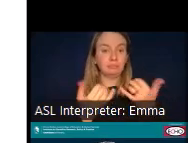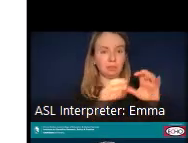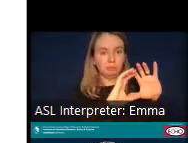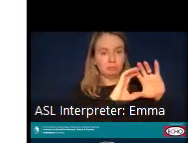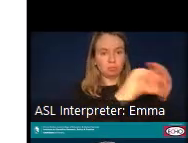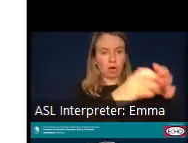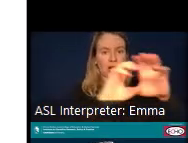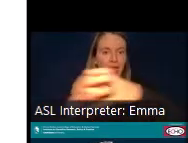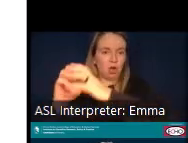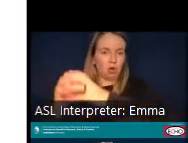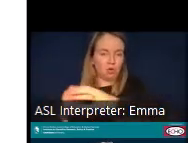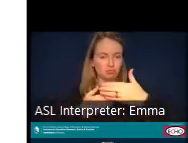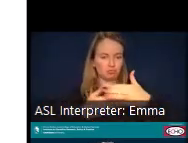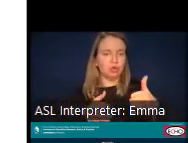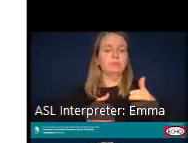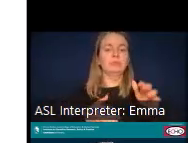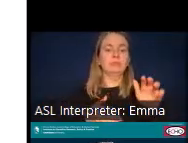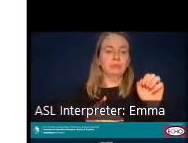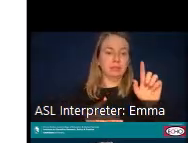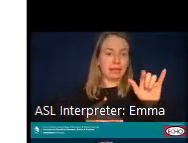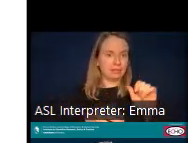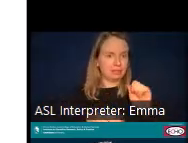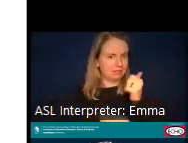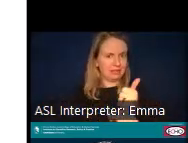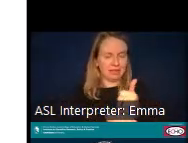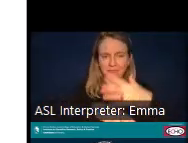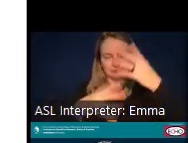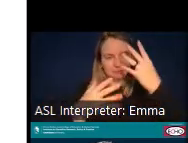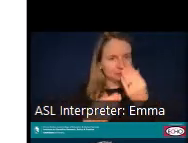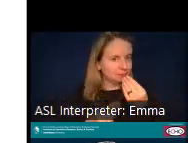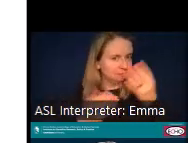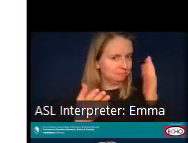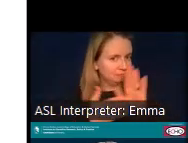rooms, I mean, Ashley set that up really nicely today. Of